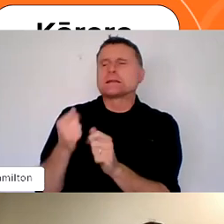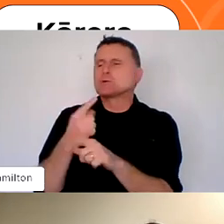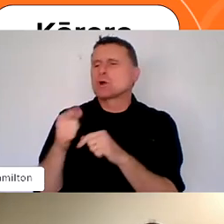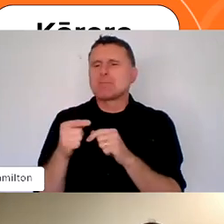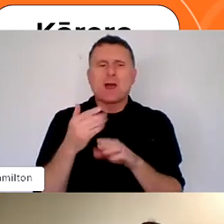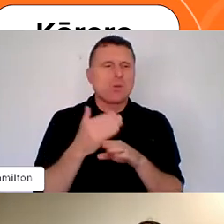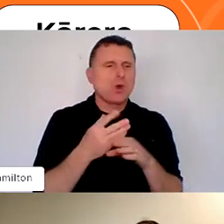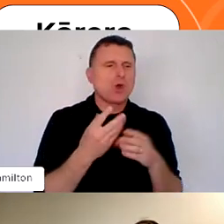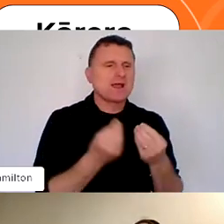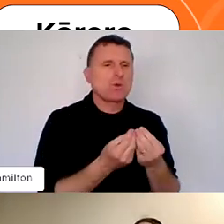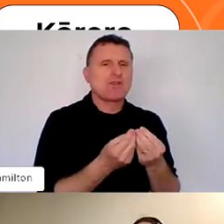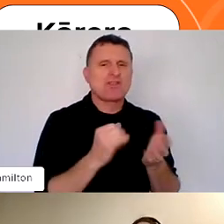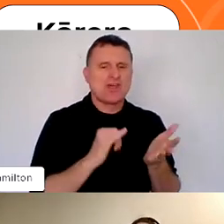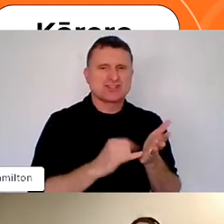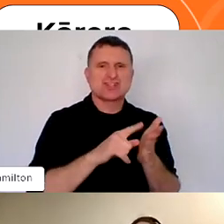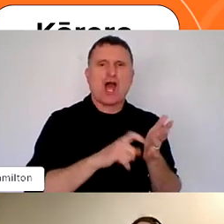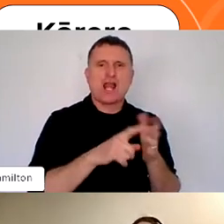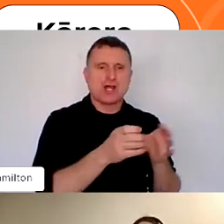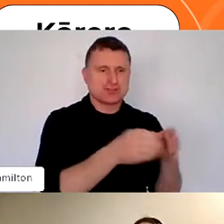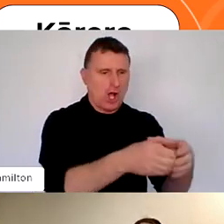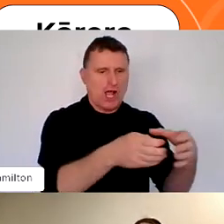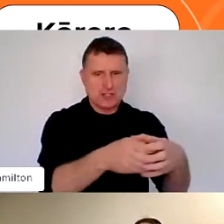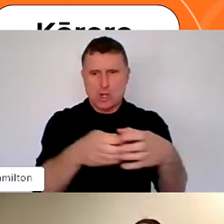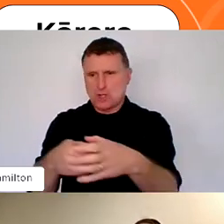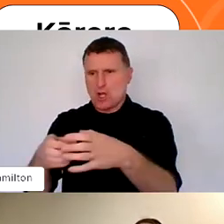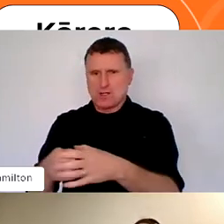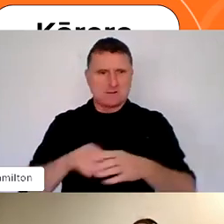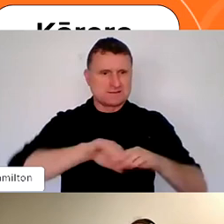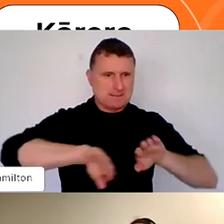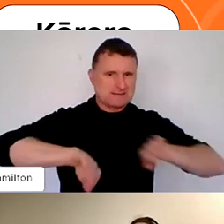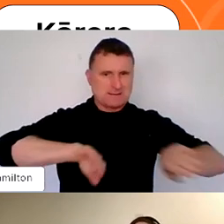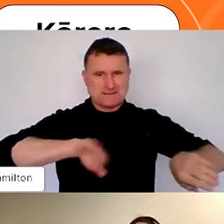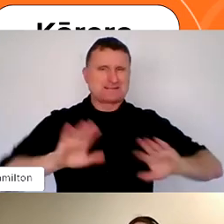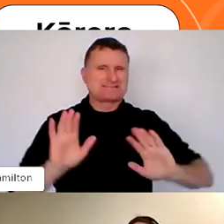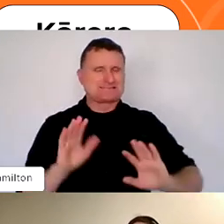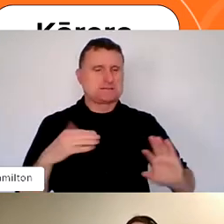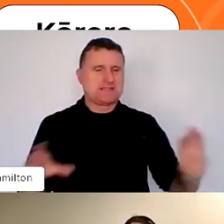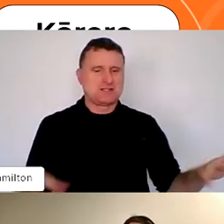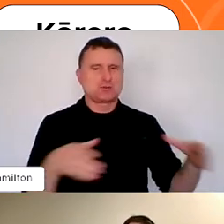up and what we need to do to go forward. We've got time, I think,